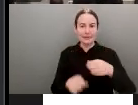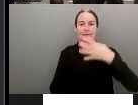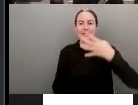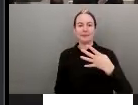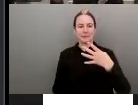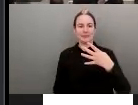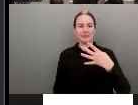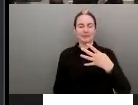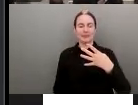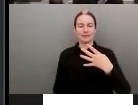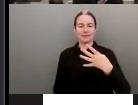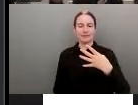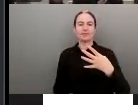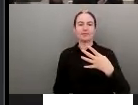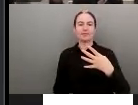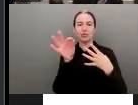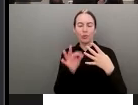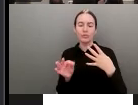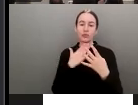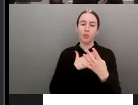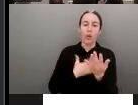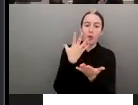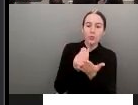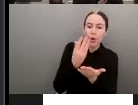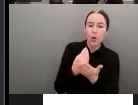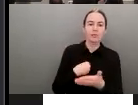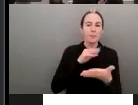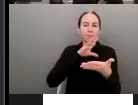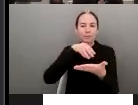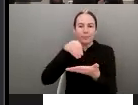with options: snapshot, turn off or collapse the menu.